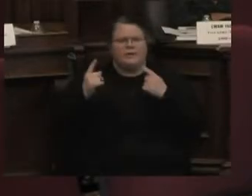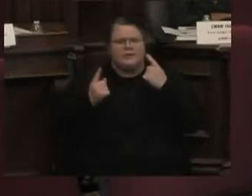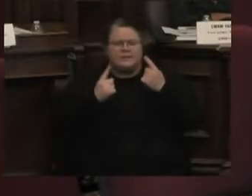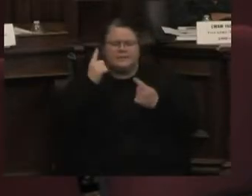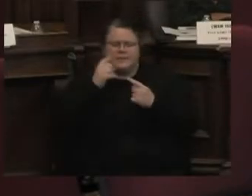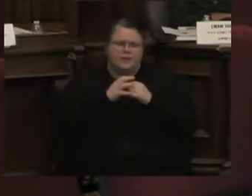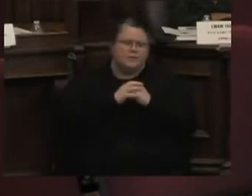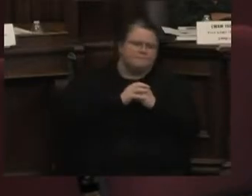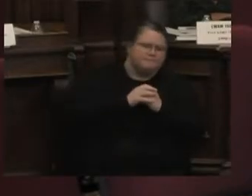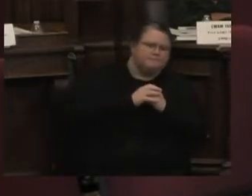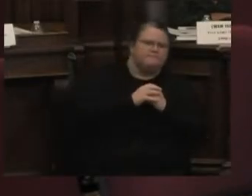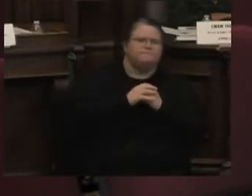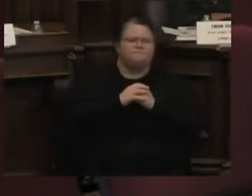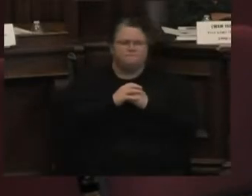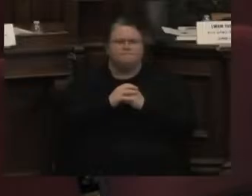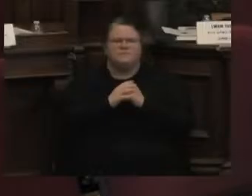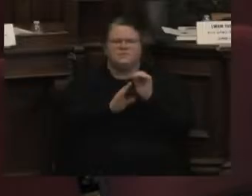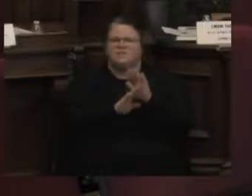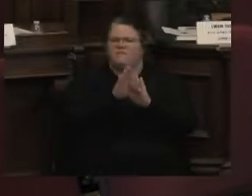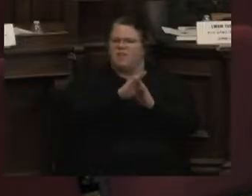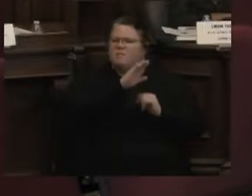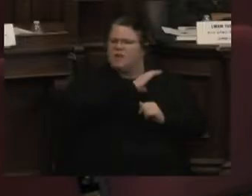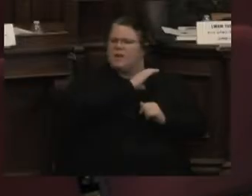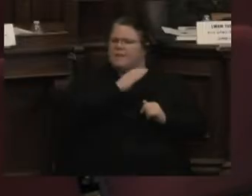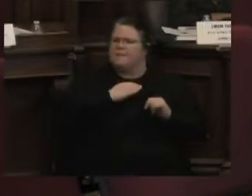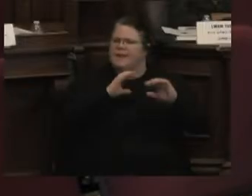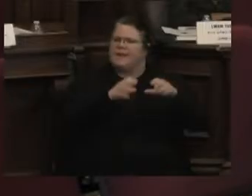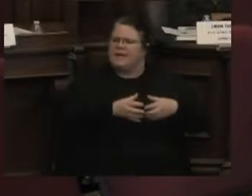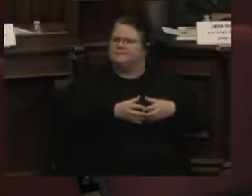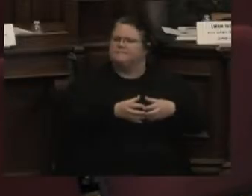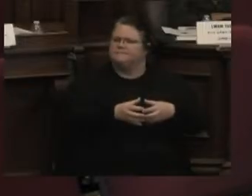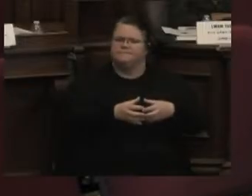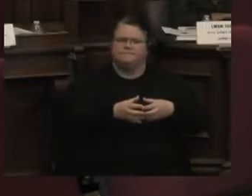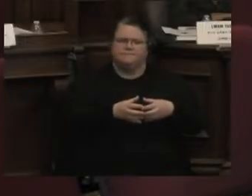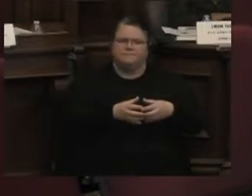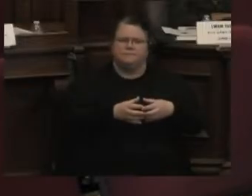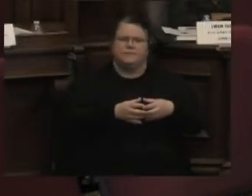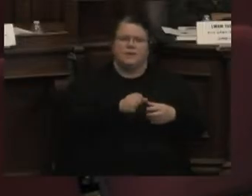with this is that the board